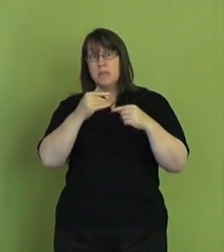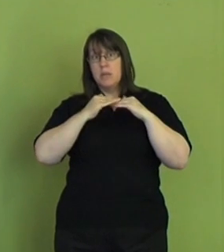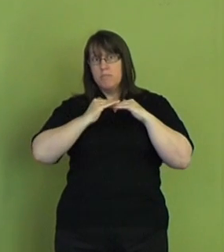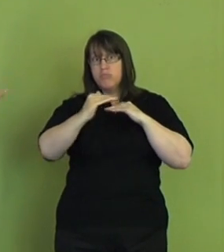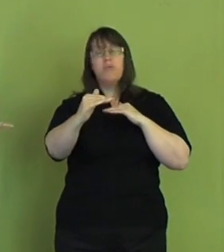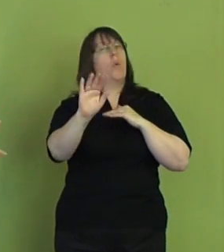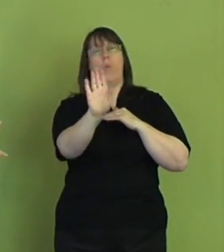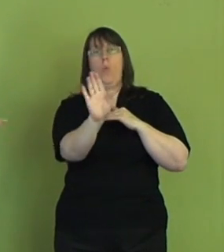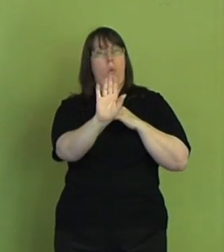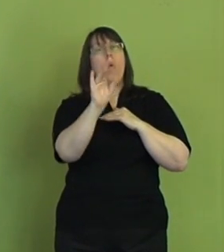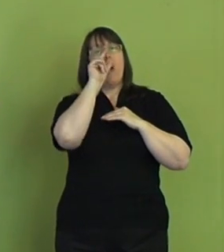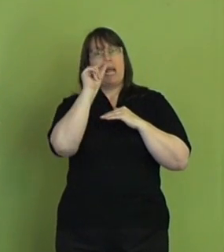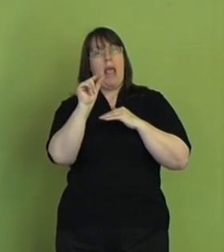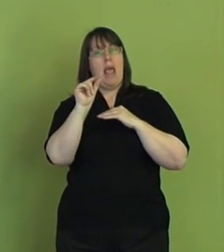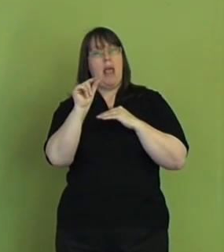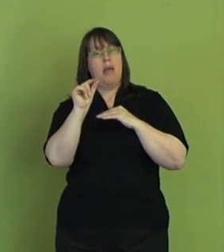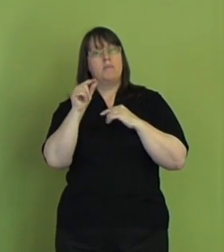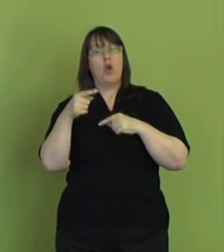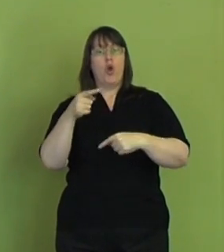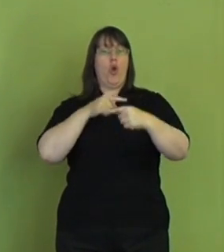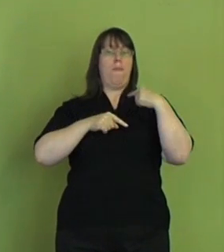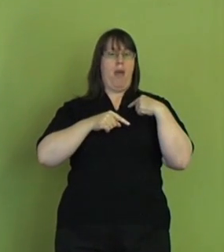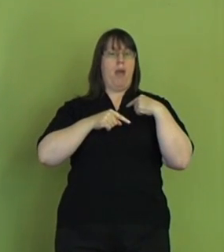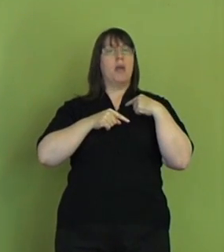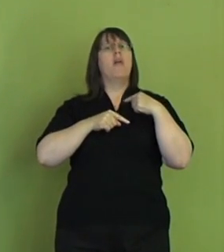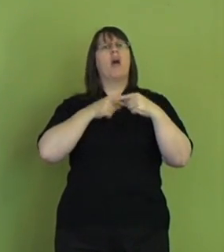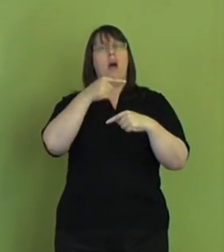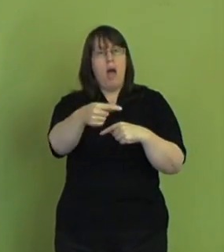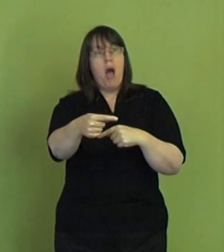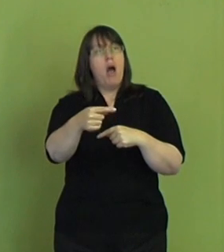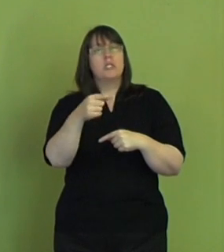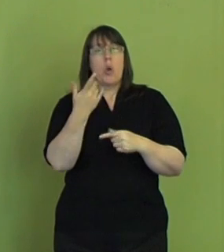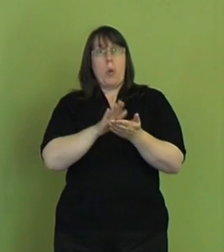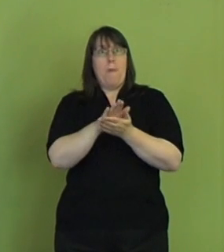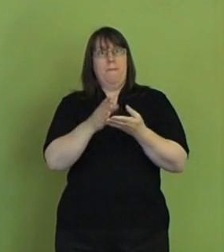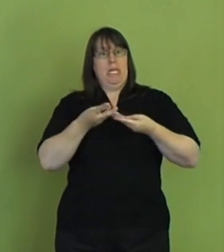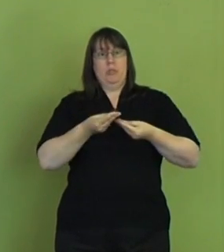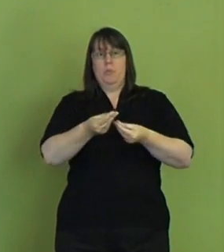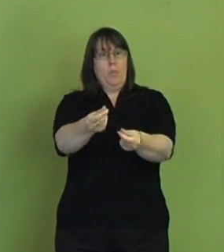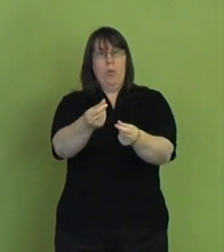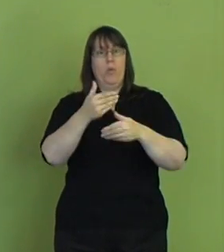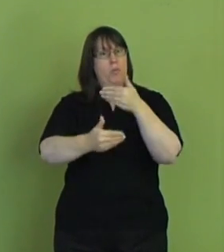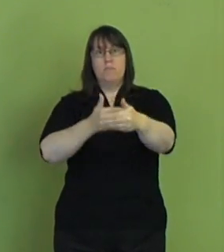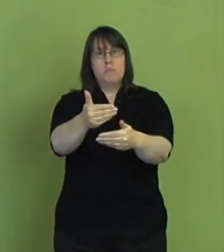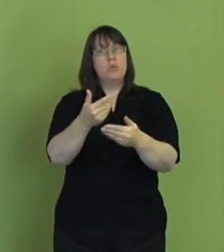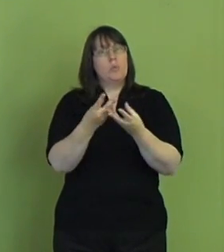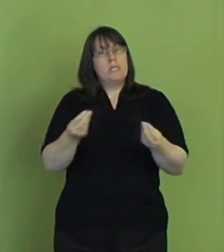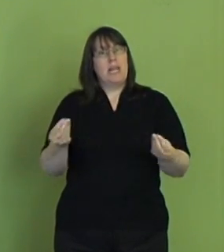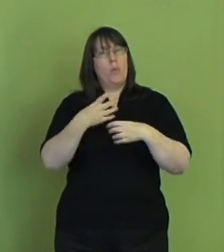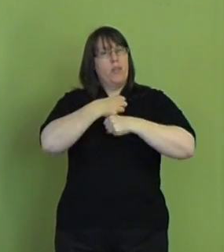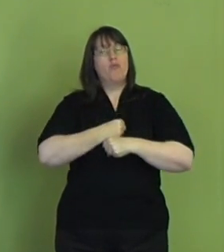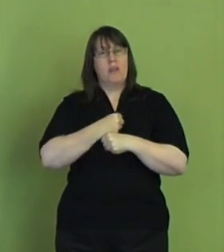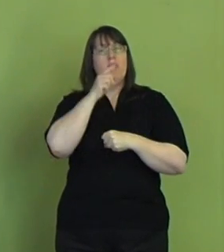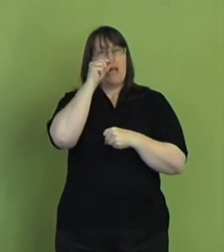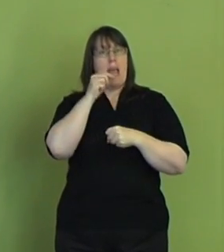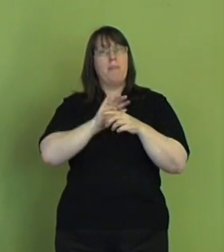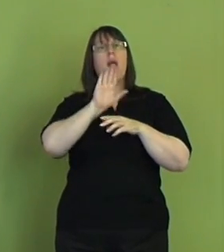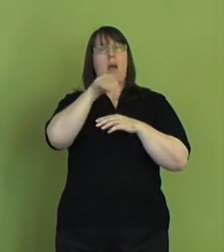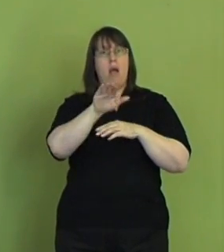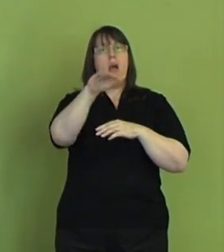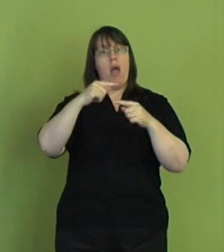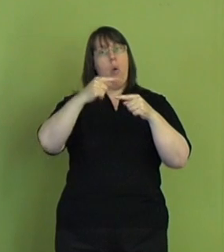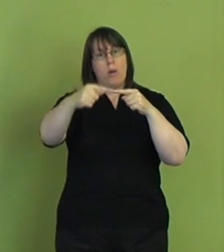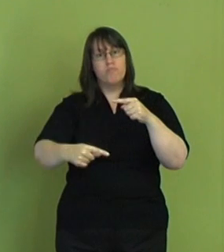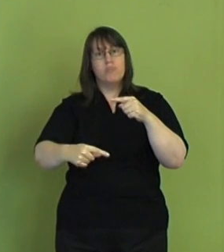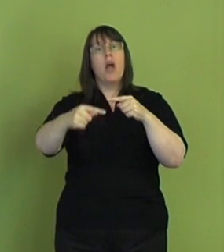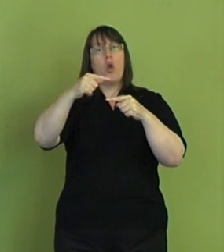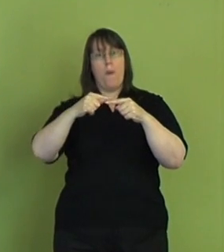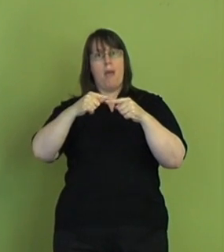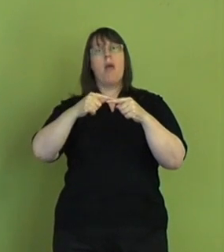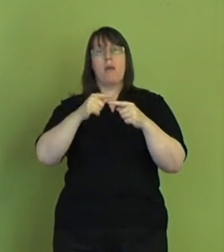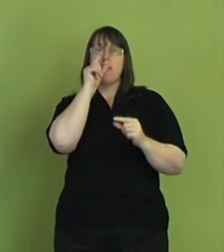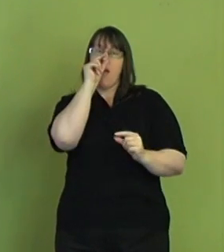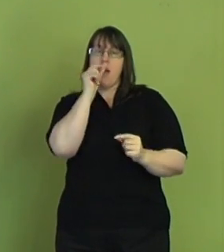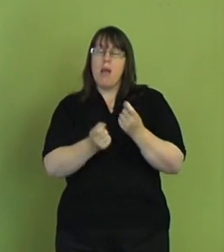So, we may revert back to a previous stage, at any time.